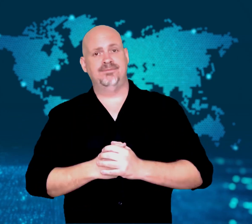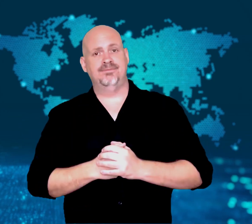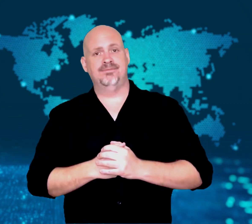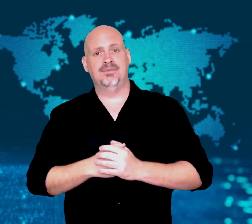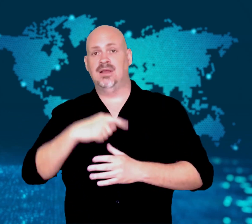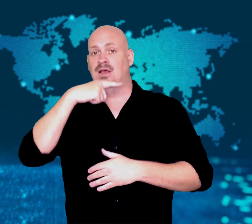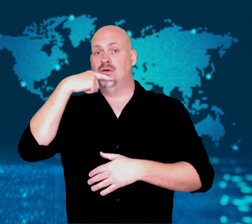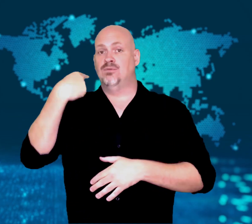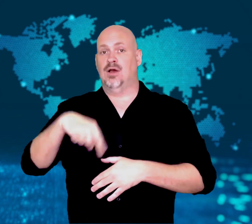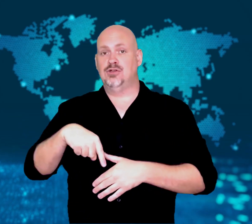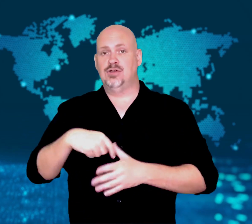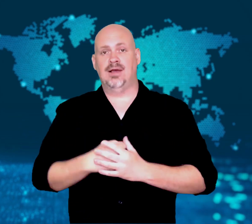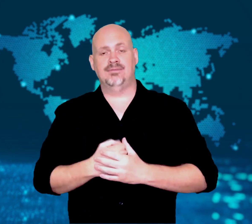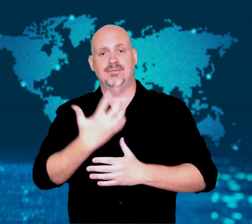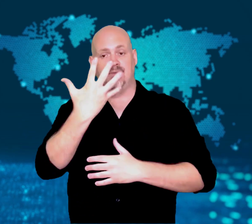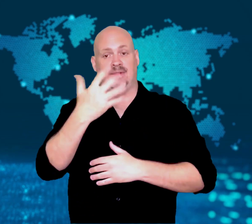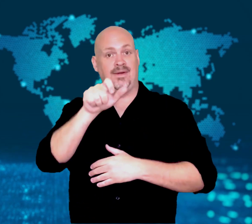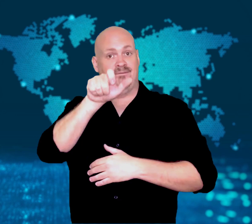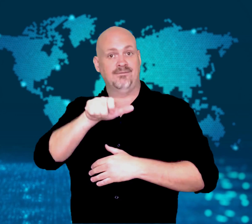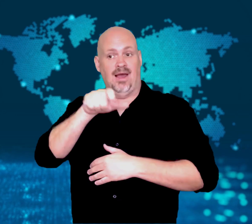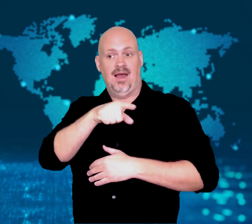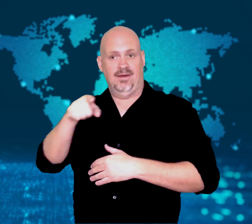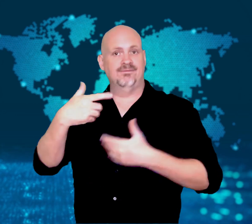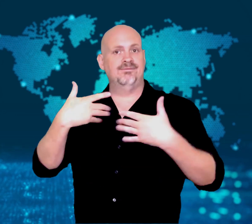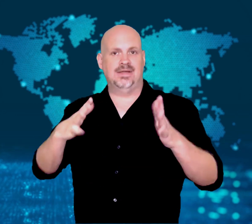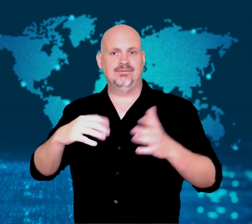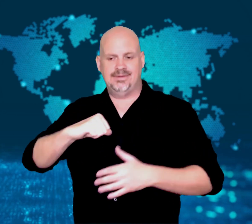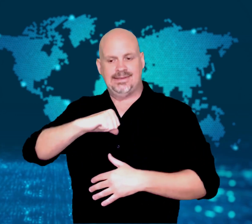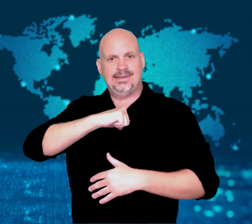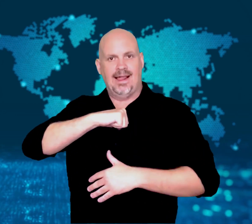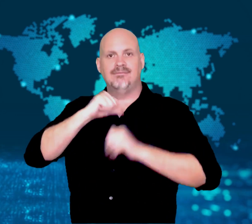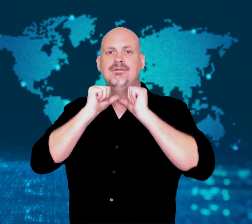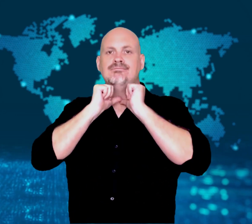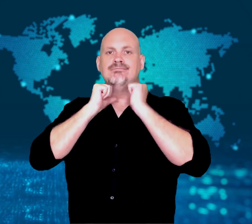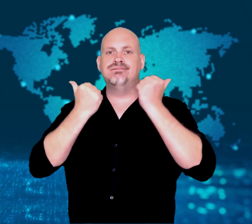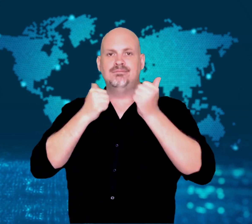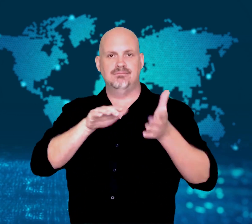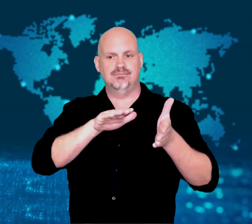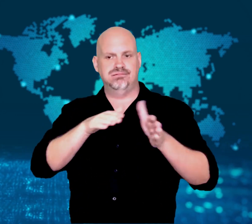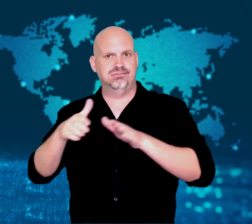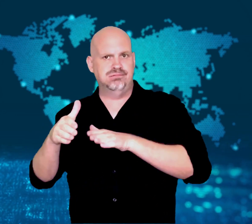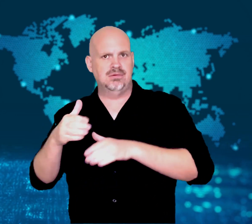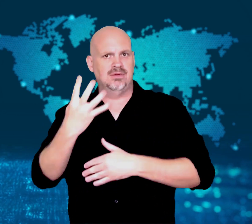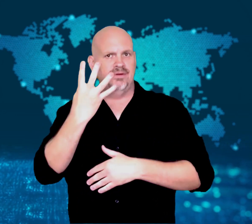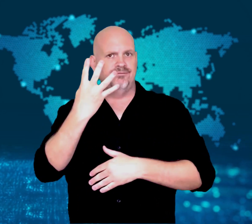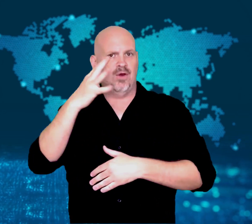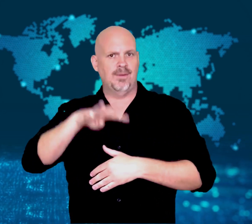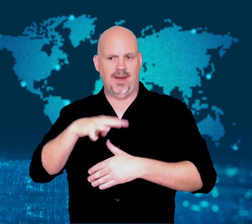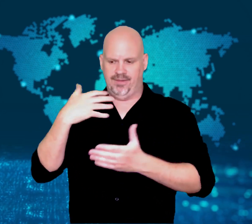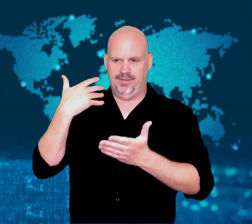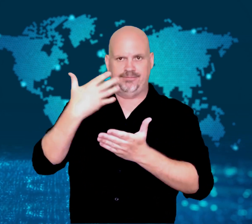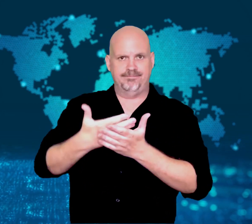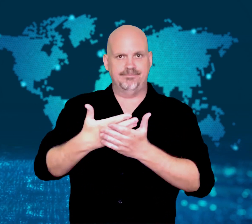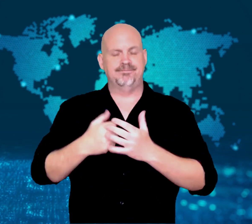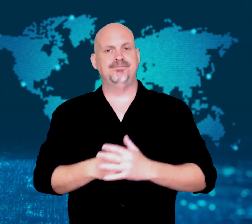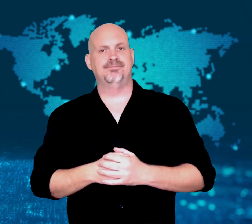Five suicides in four months.